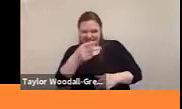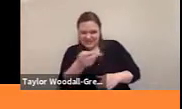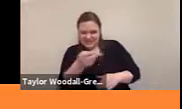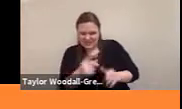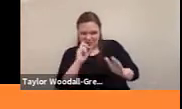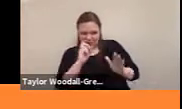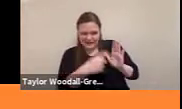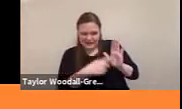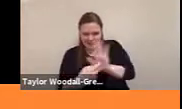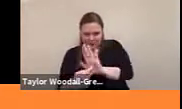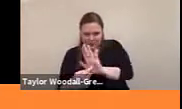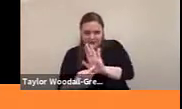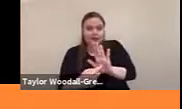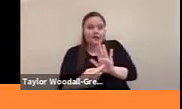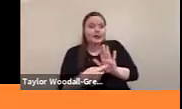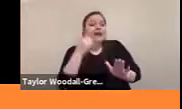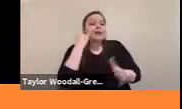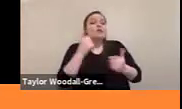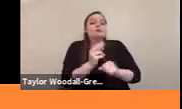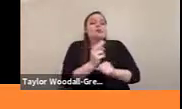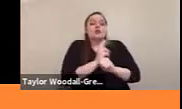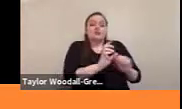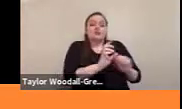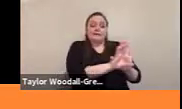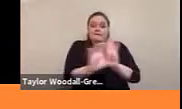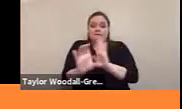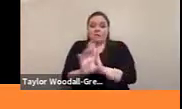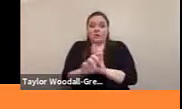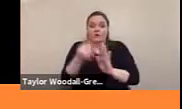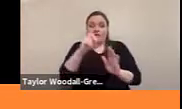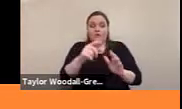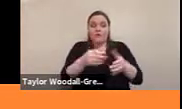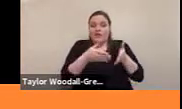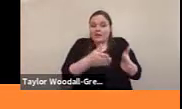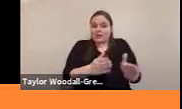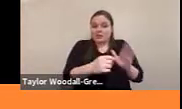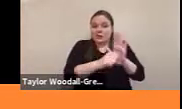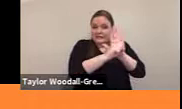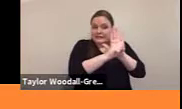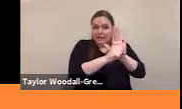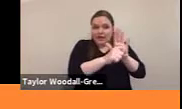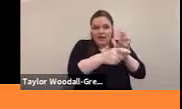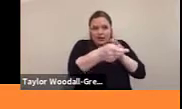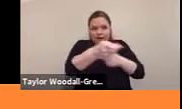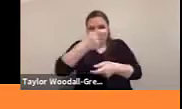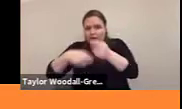the photo of the street sign in place of the words South Second Avenue,